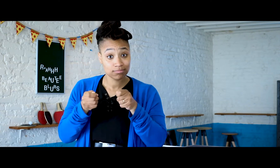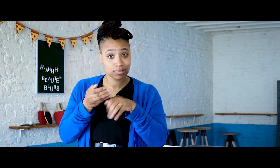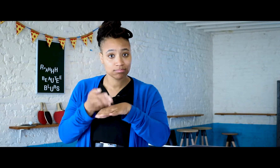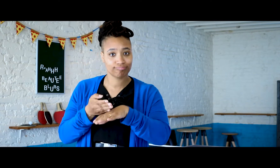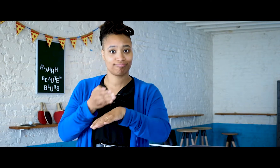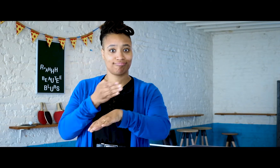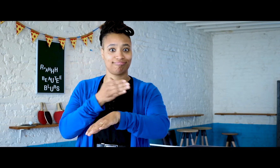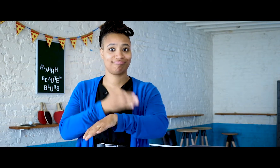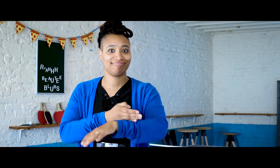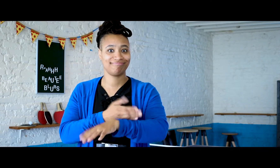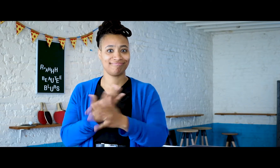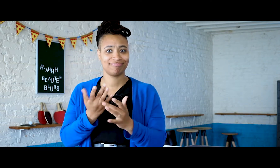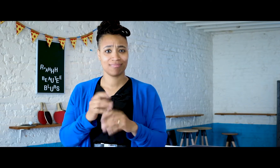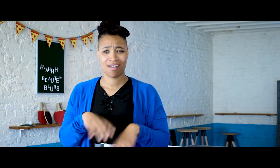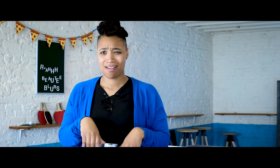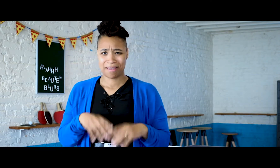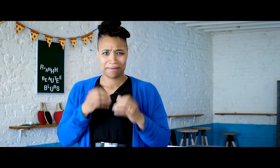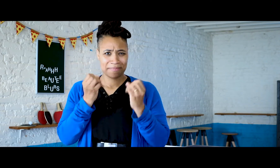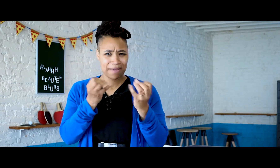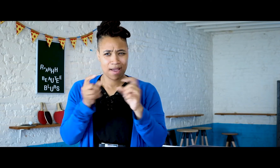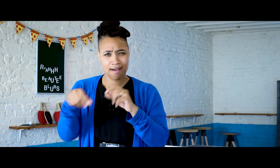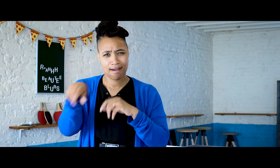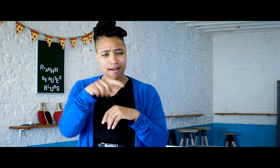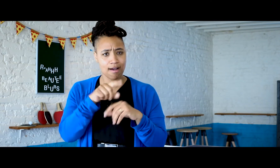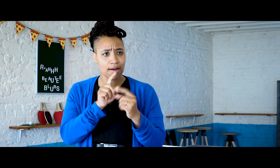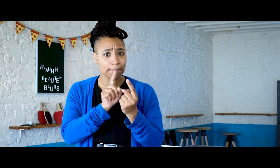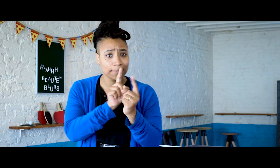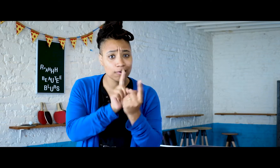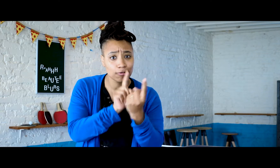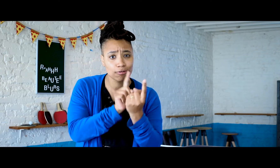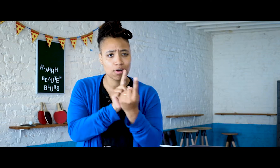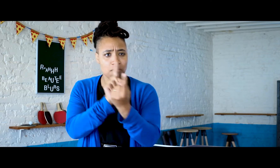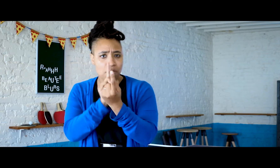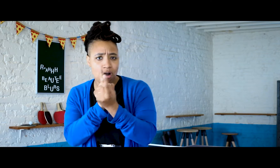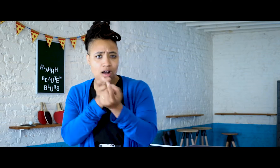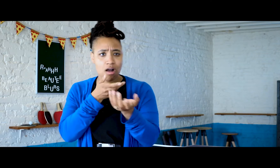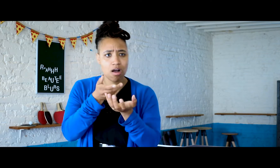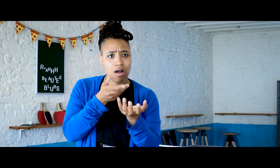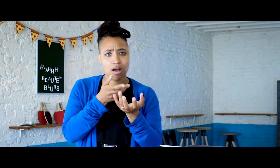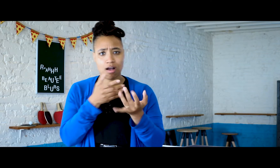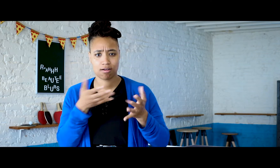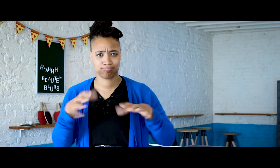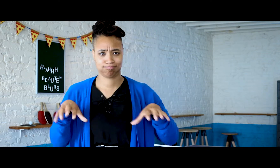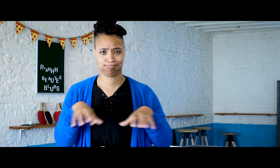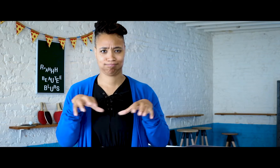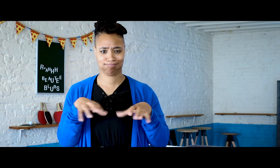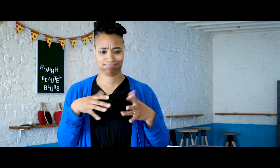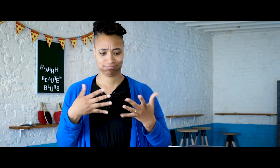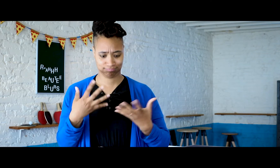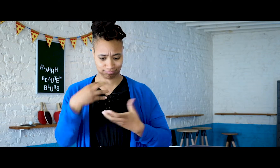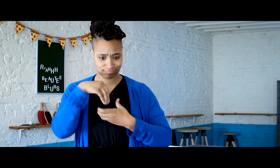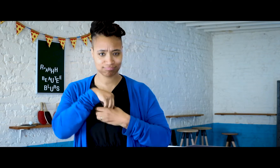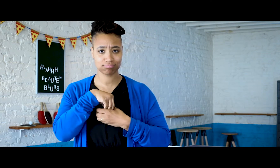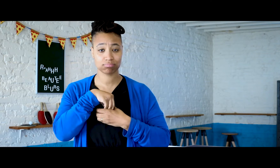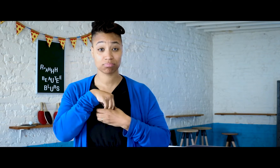and develop time management skills. This important part of growth and these experiences should be made accessible